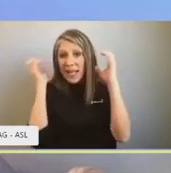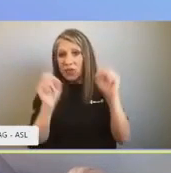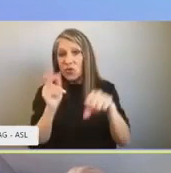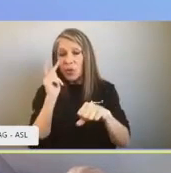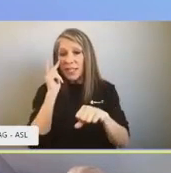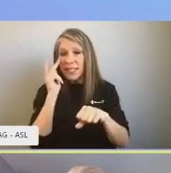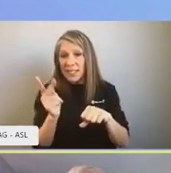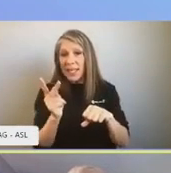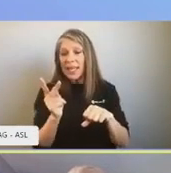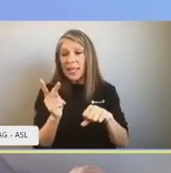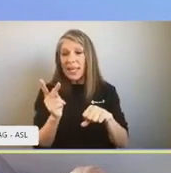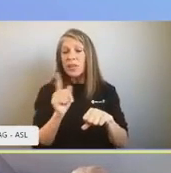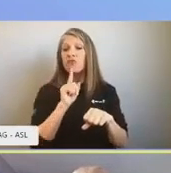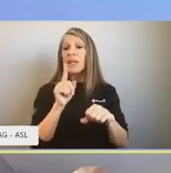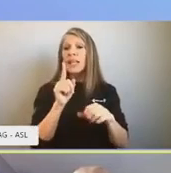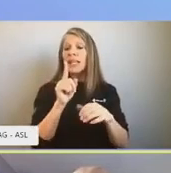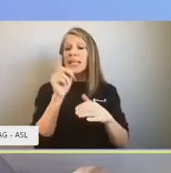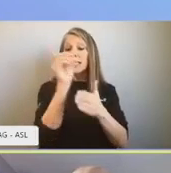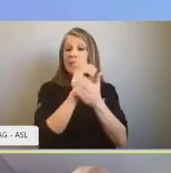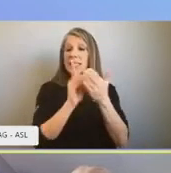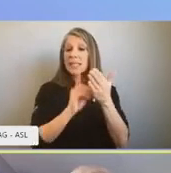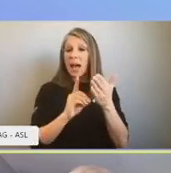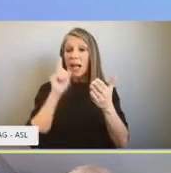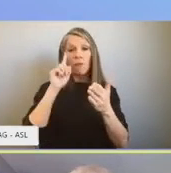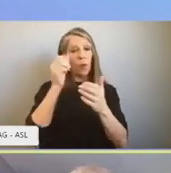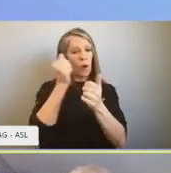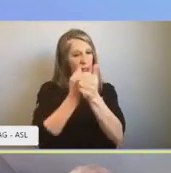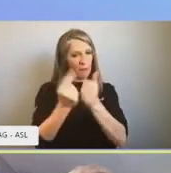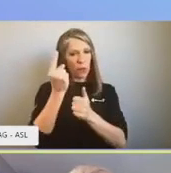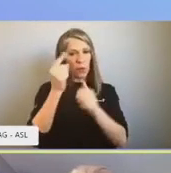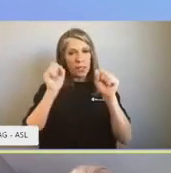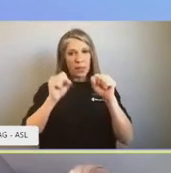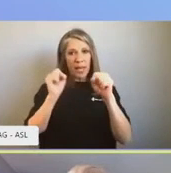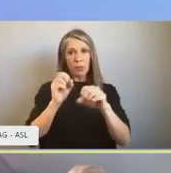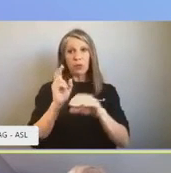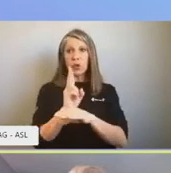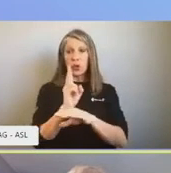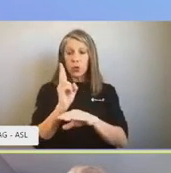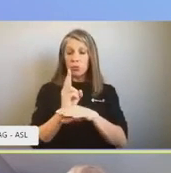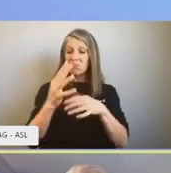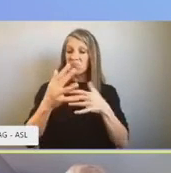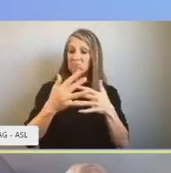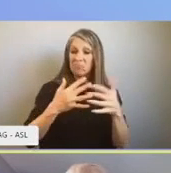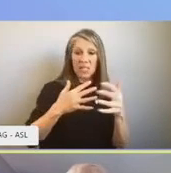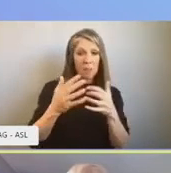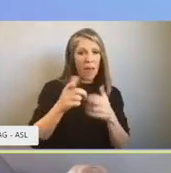tactile keypad built into it, it's got a touch screen, but there headsets are also picking out